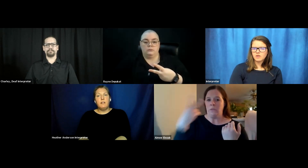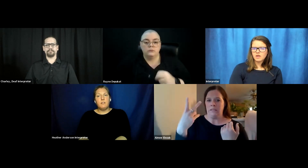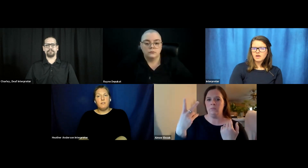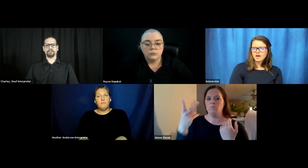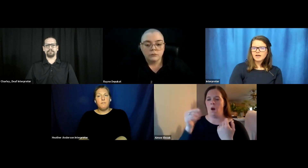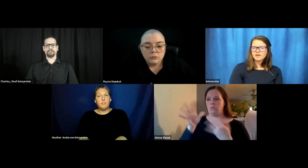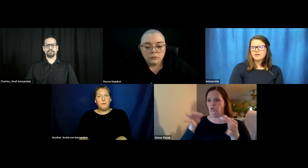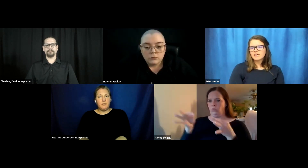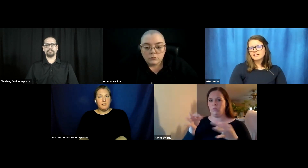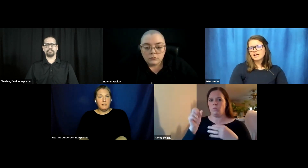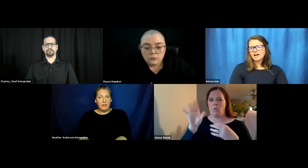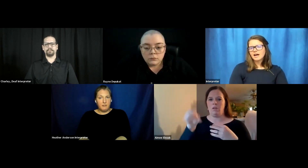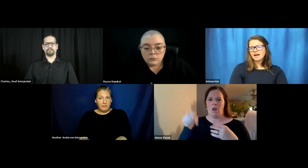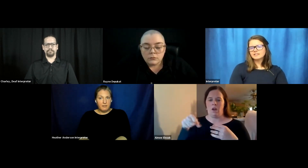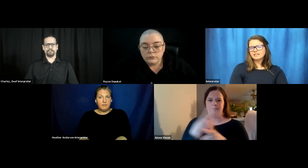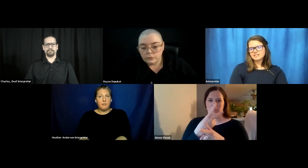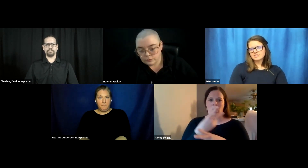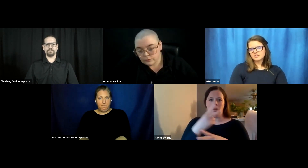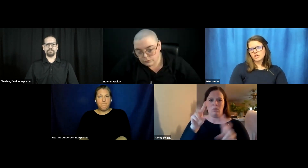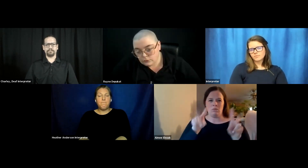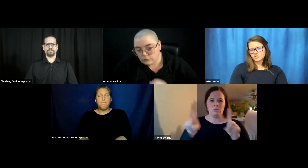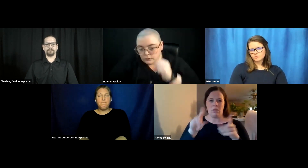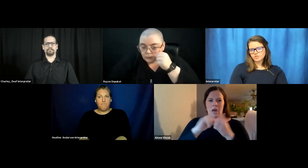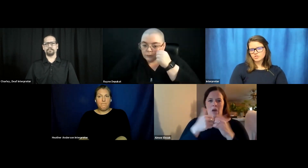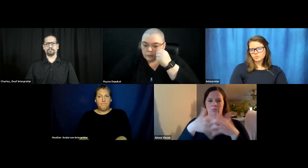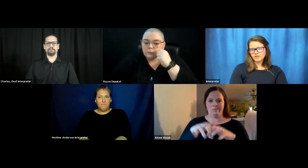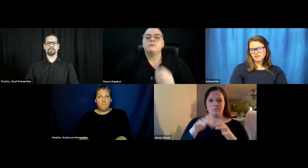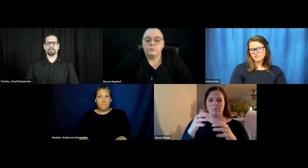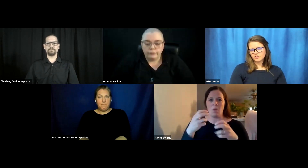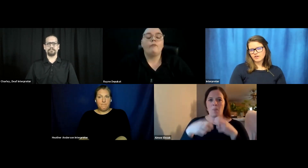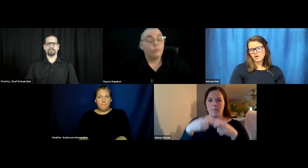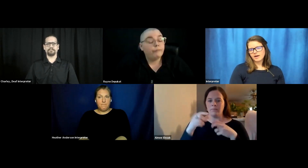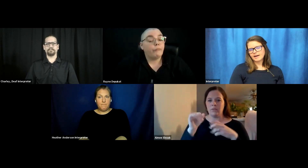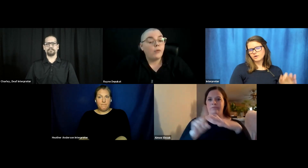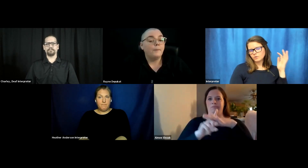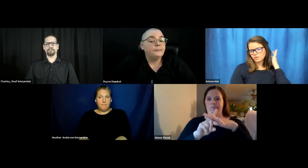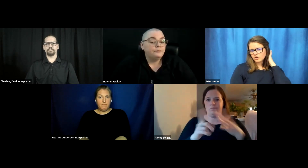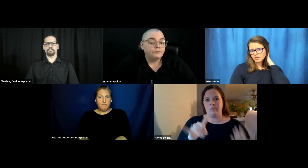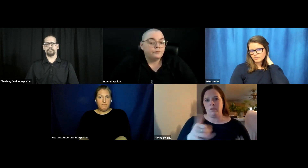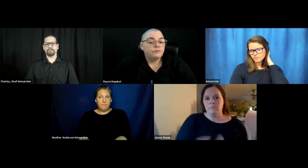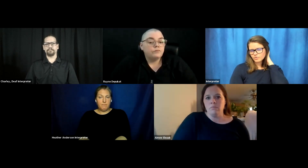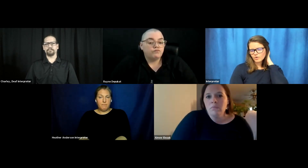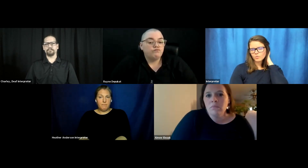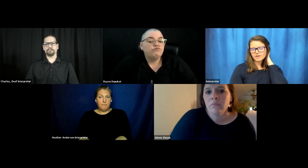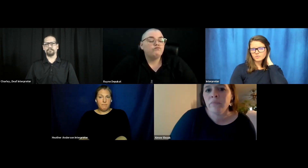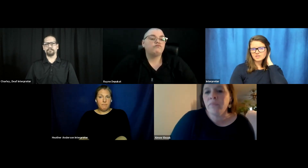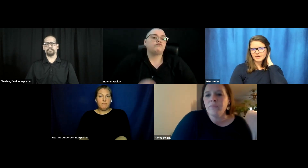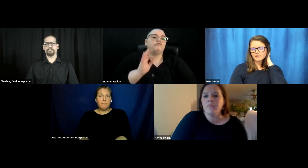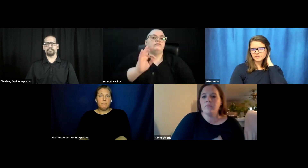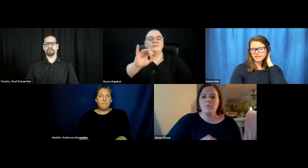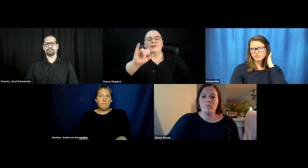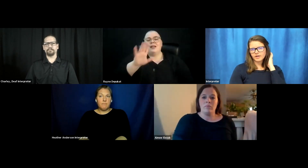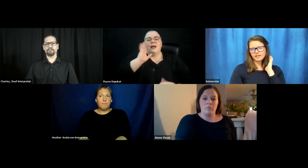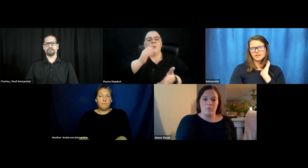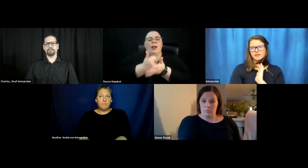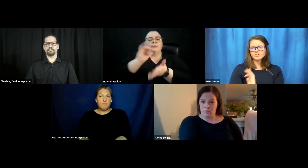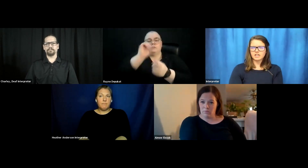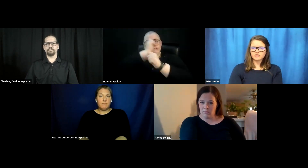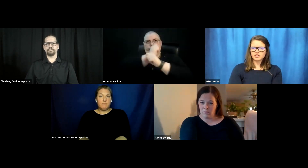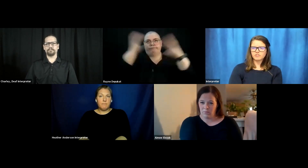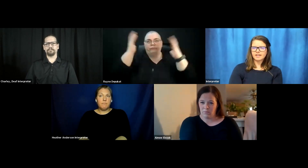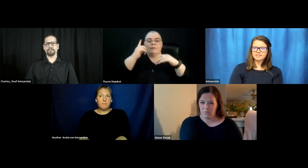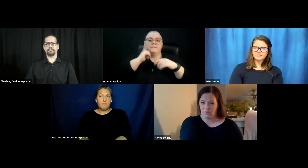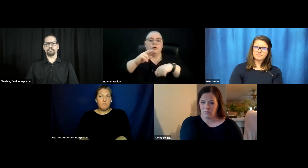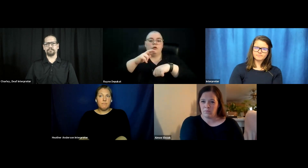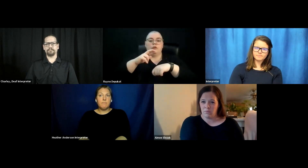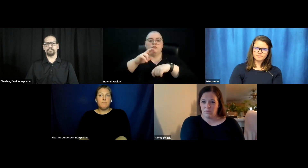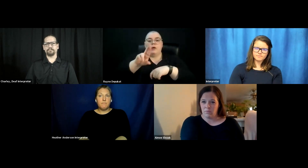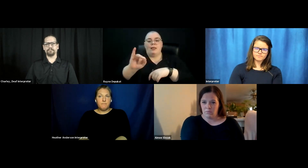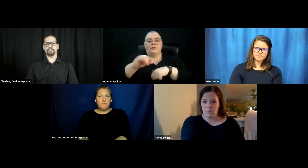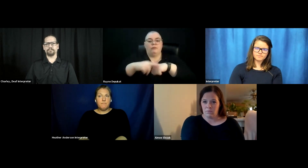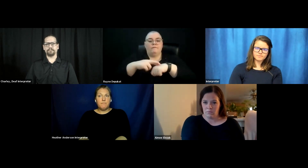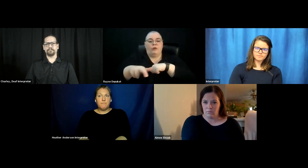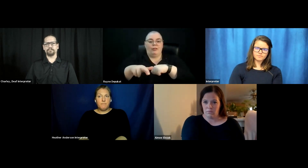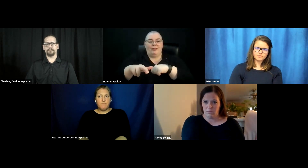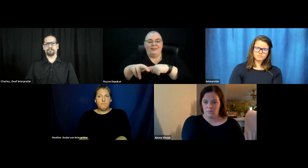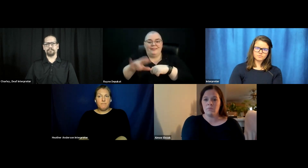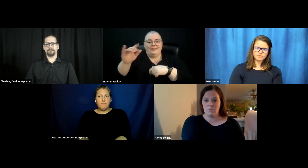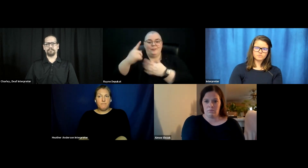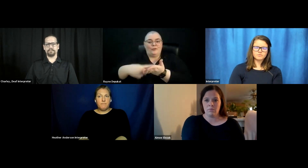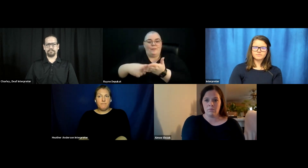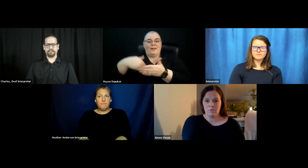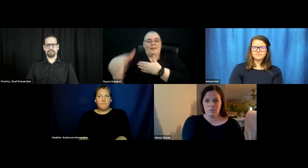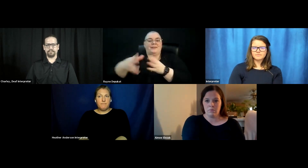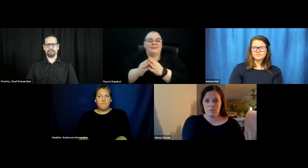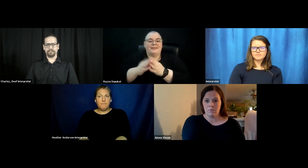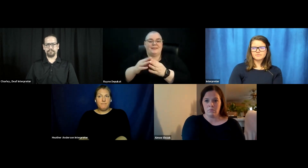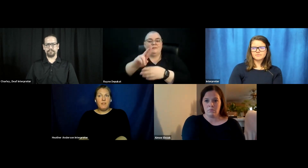Right, so the referral specialist in the contract like to see the job description so we can figure out how what what the backup plan for any challenges that arise.